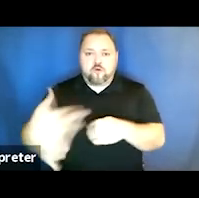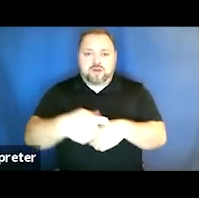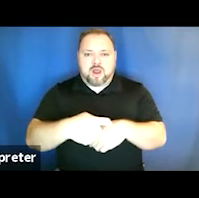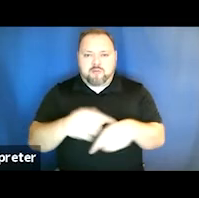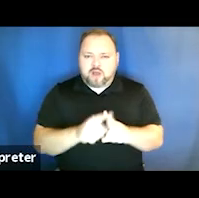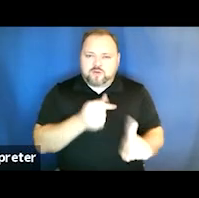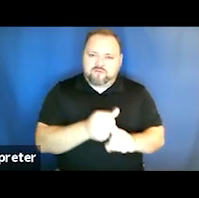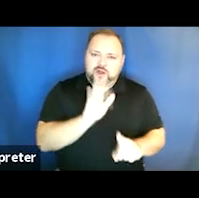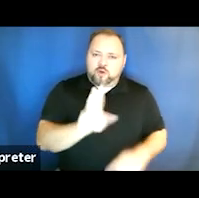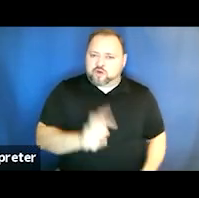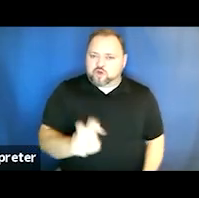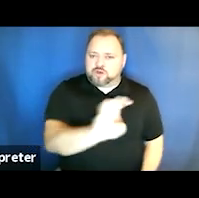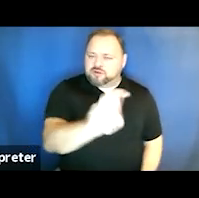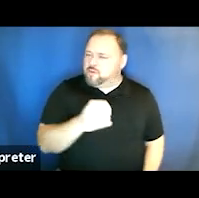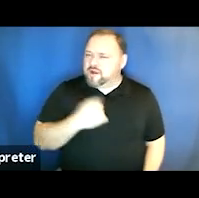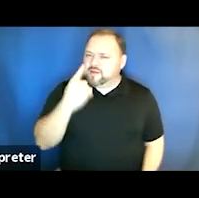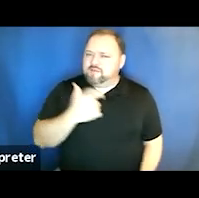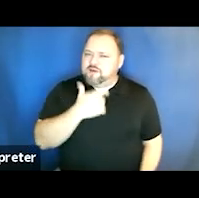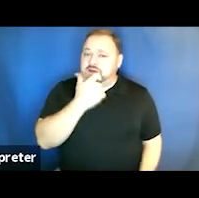I think that's so interesting. Thank you so much for sharing that.